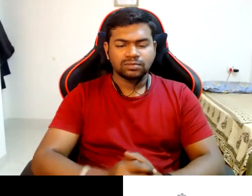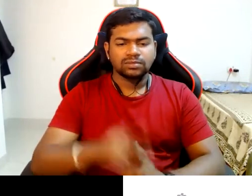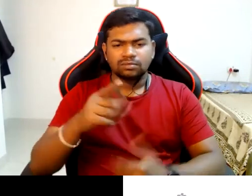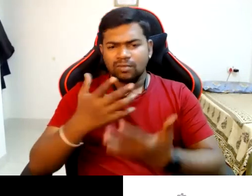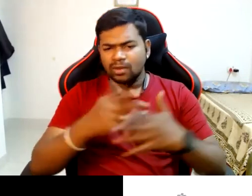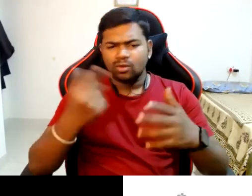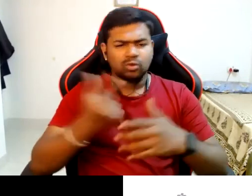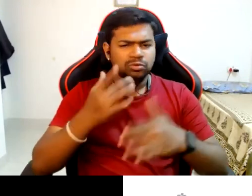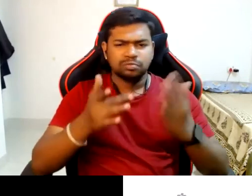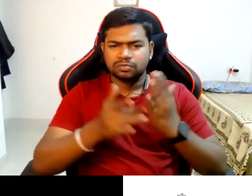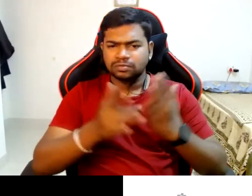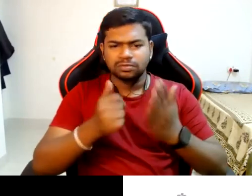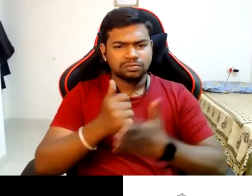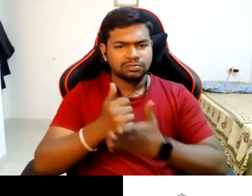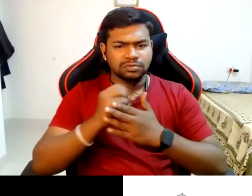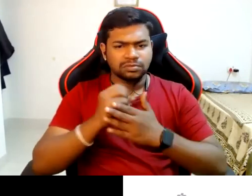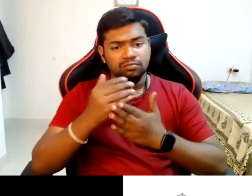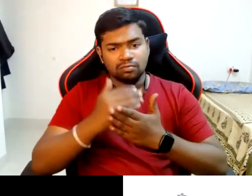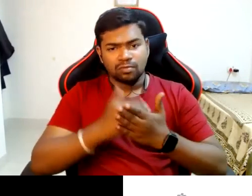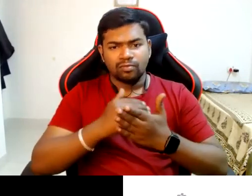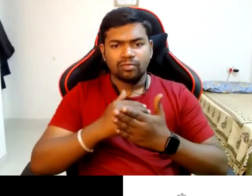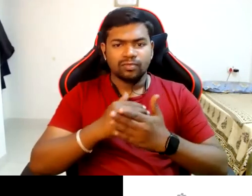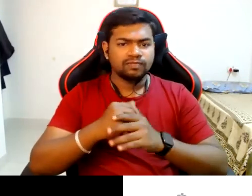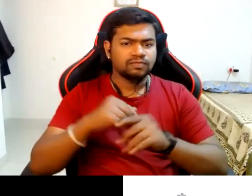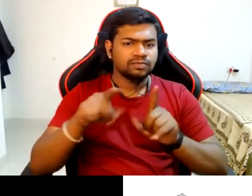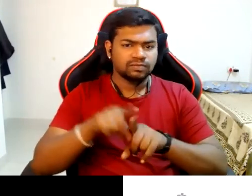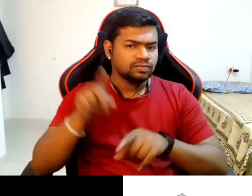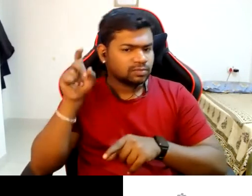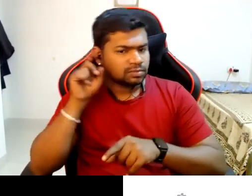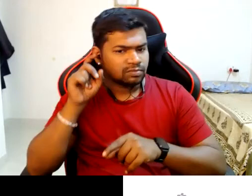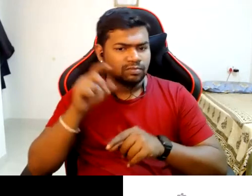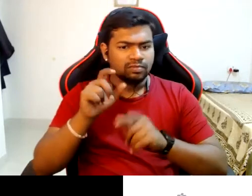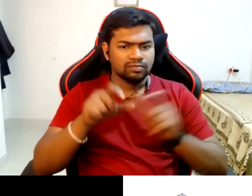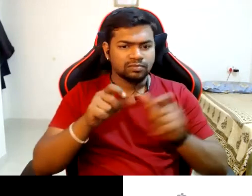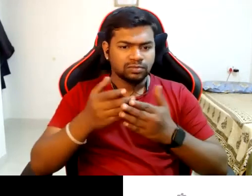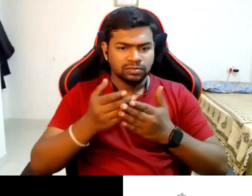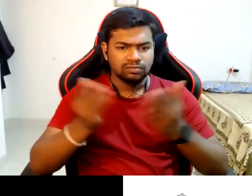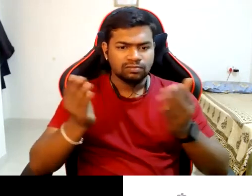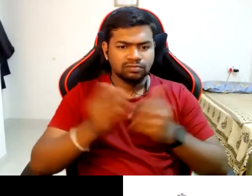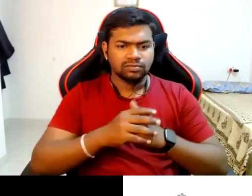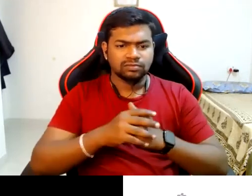technology apart from having a programmable hearing aids. But in the last 2 years,